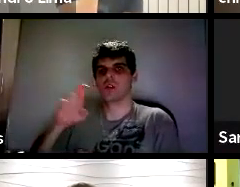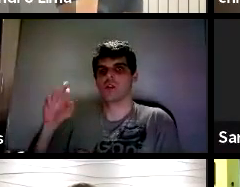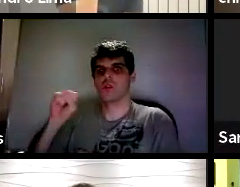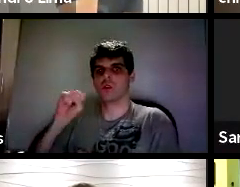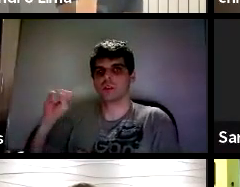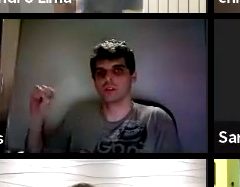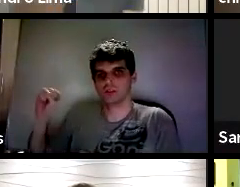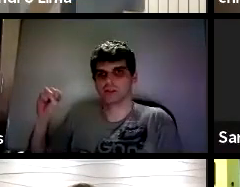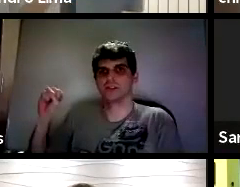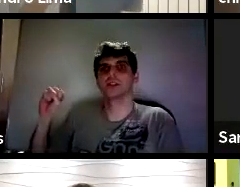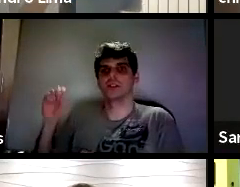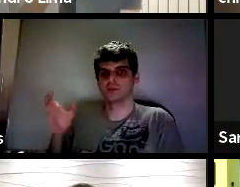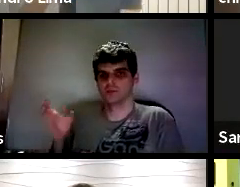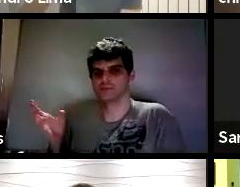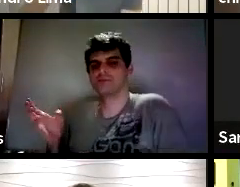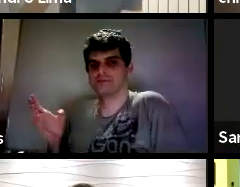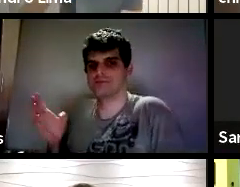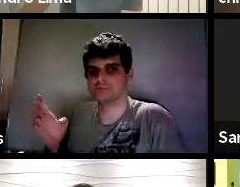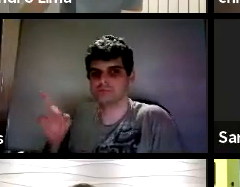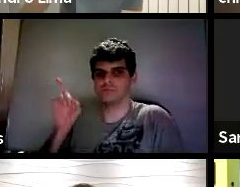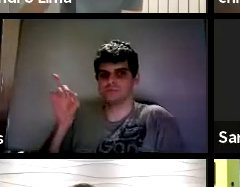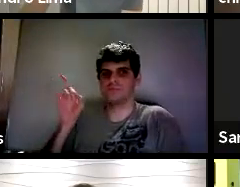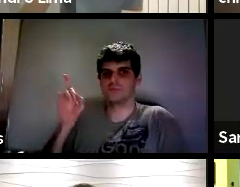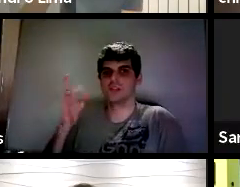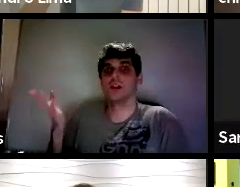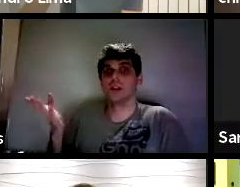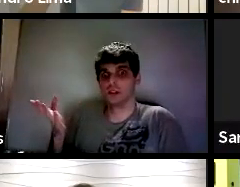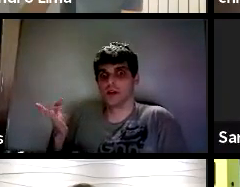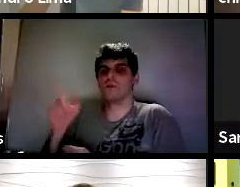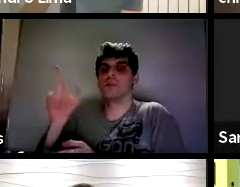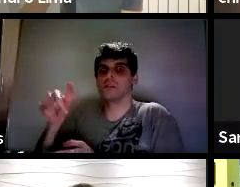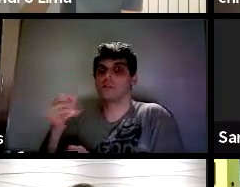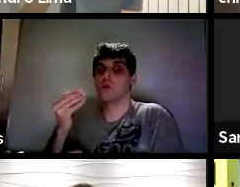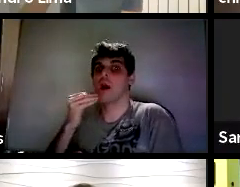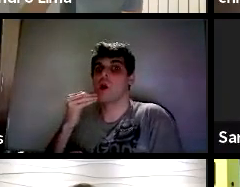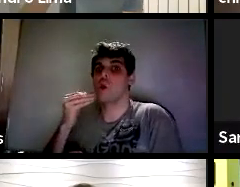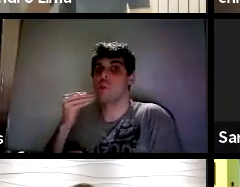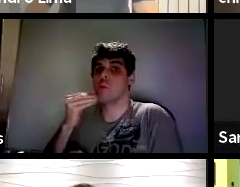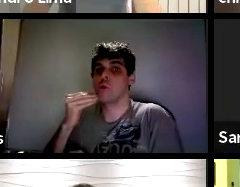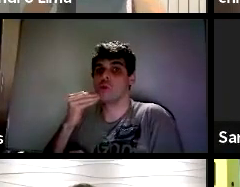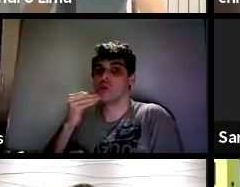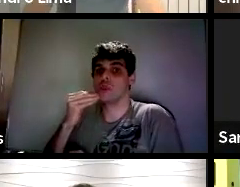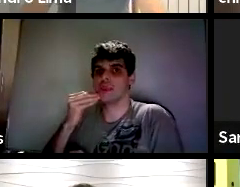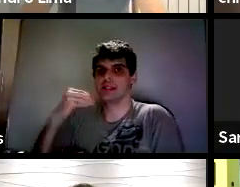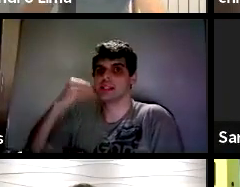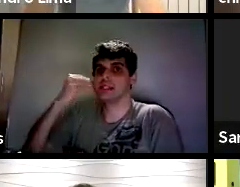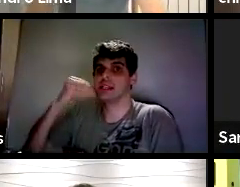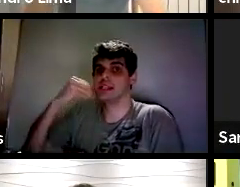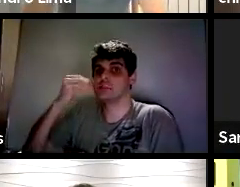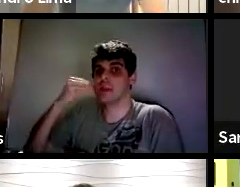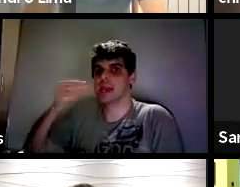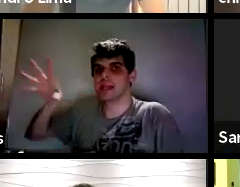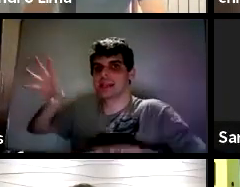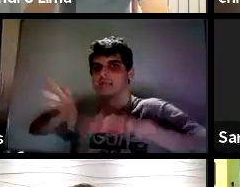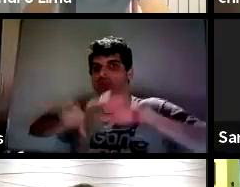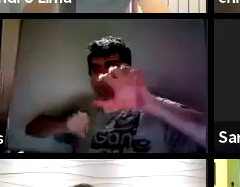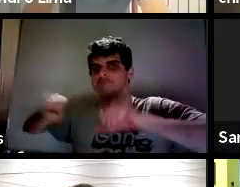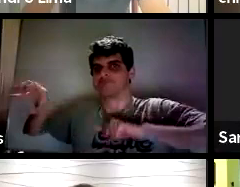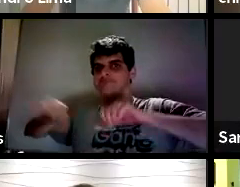you see no, not that there's a bit you see no, none of that is a he thinks about this policy. of us call us the scholars who says my. may